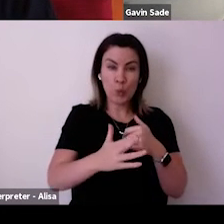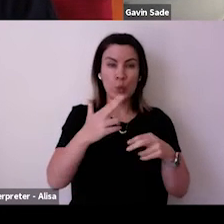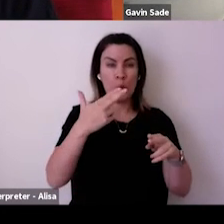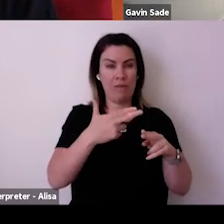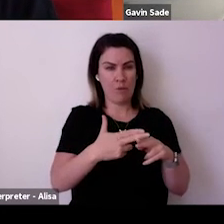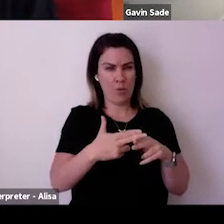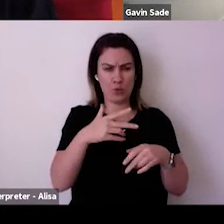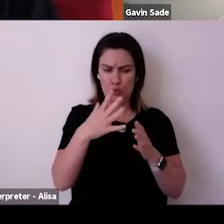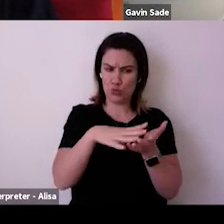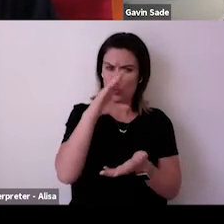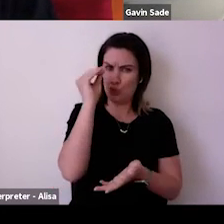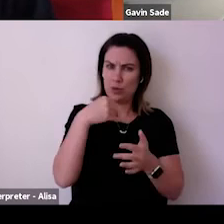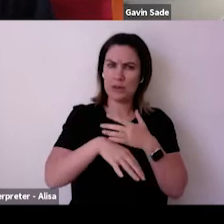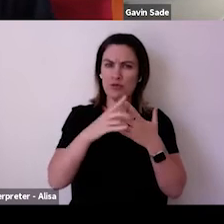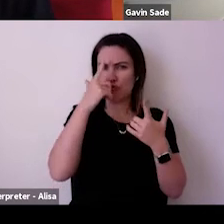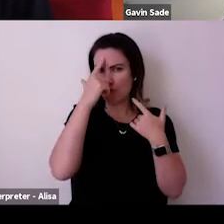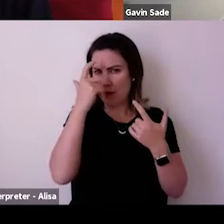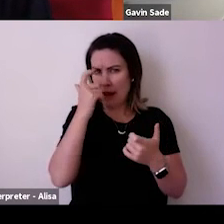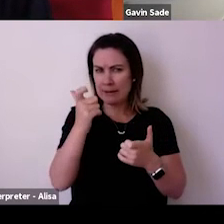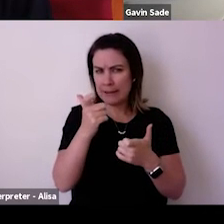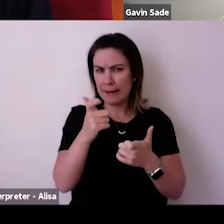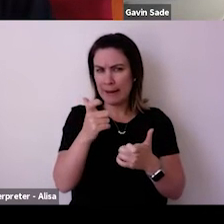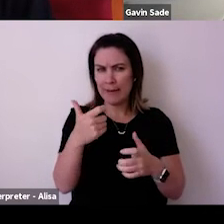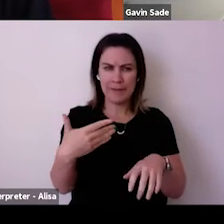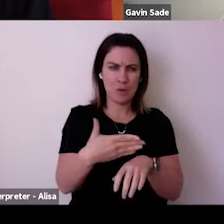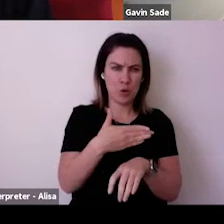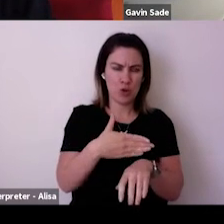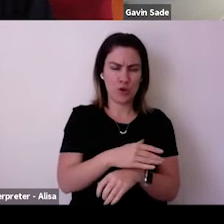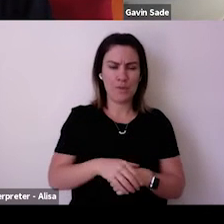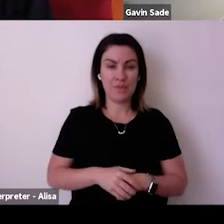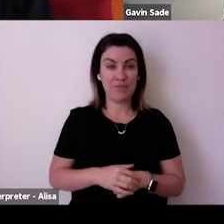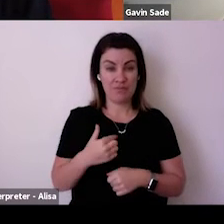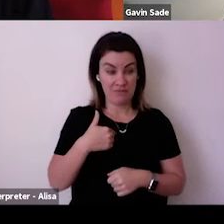Even while working on this project I have a number of conversations with researchers